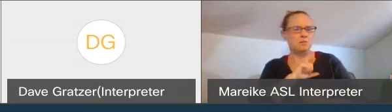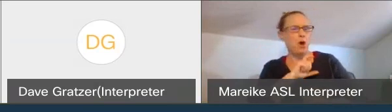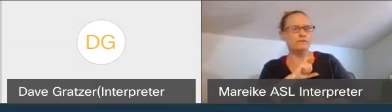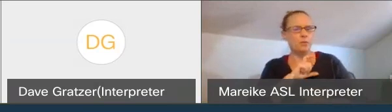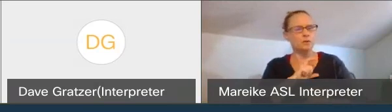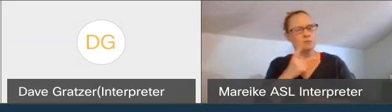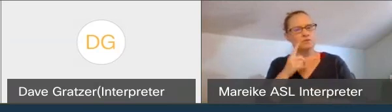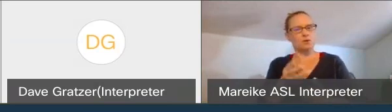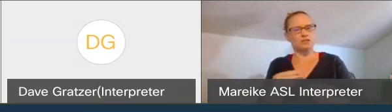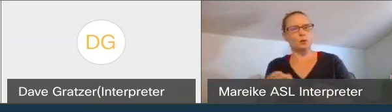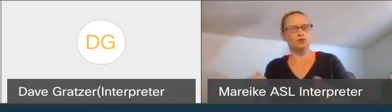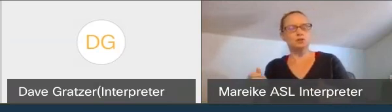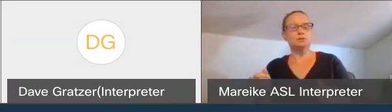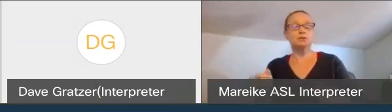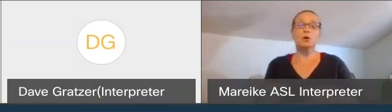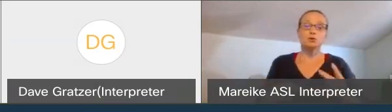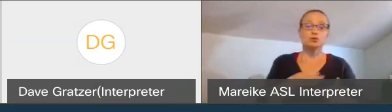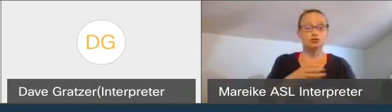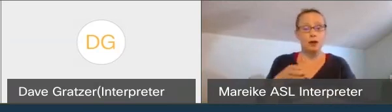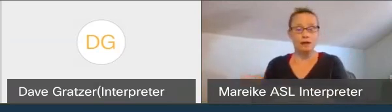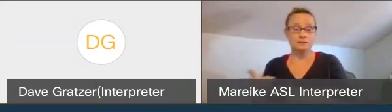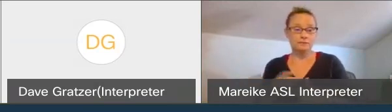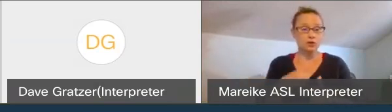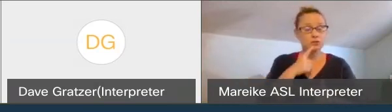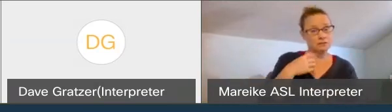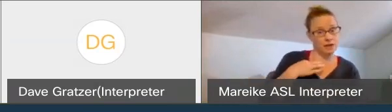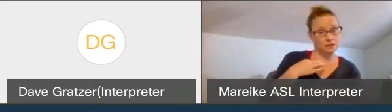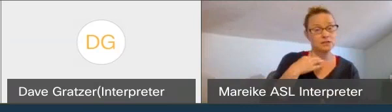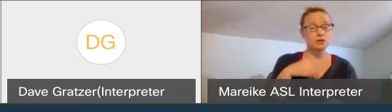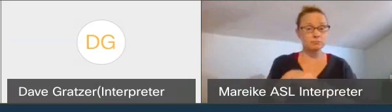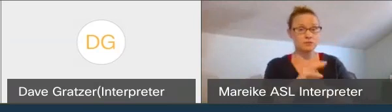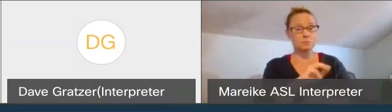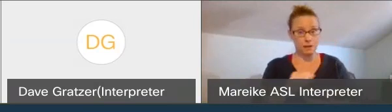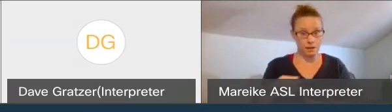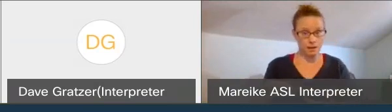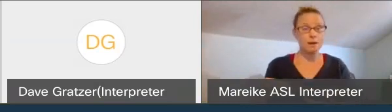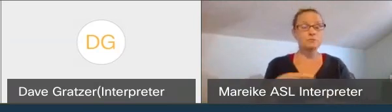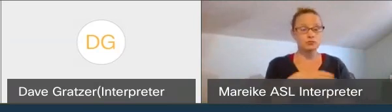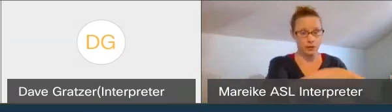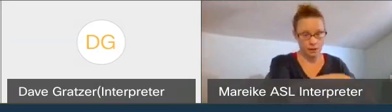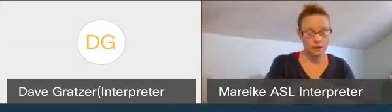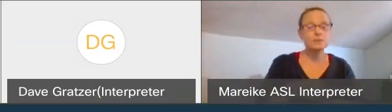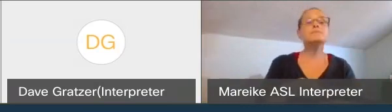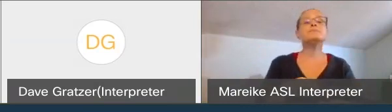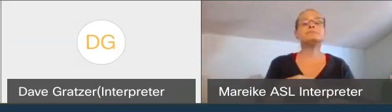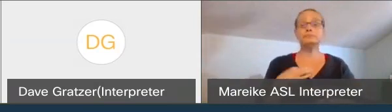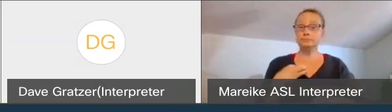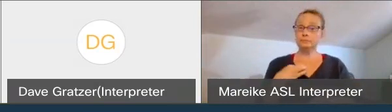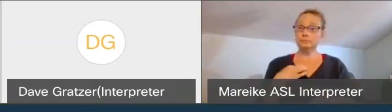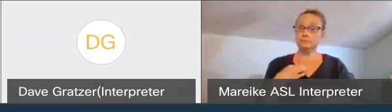Um, so we have two tracks. The first track is the volunteering into MAAP track. And by volunteering, an individual is required